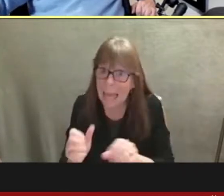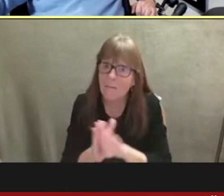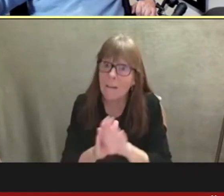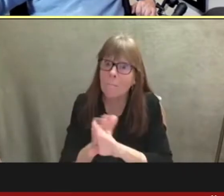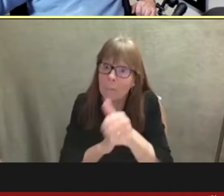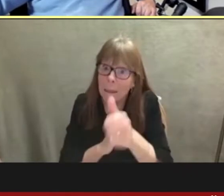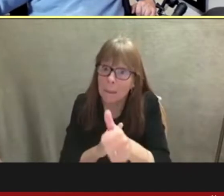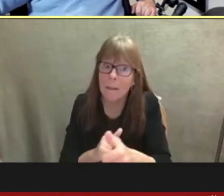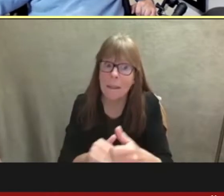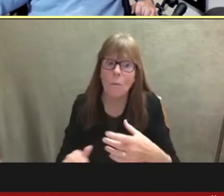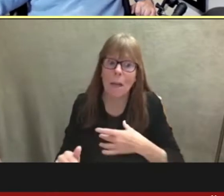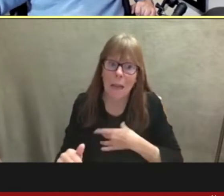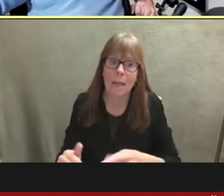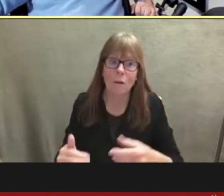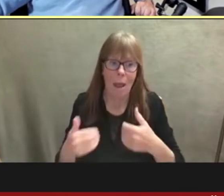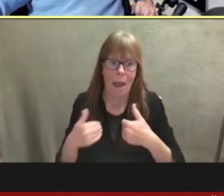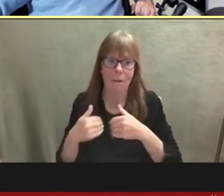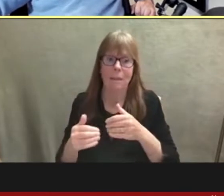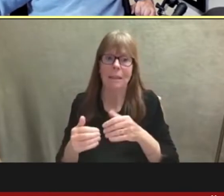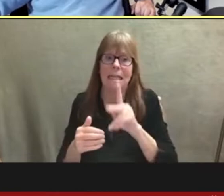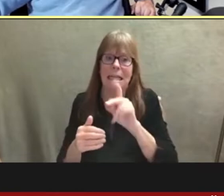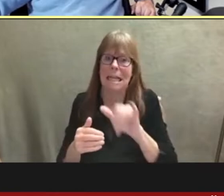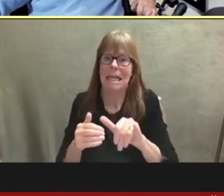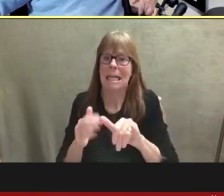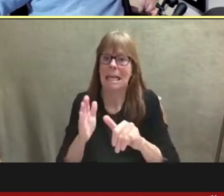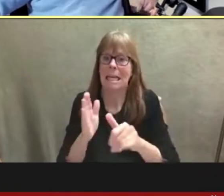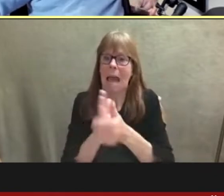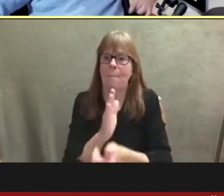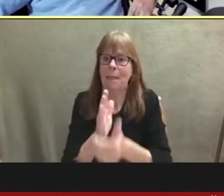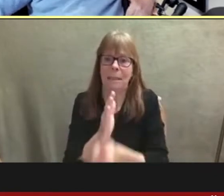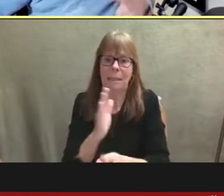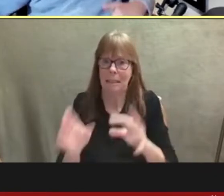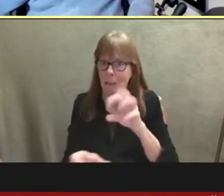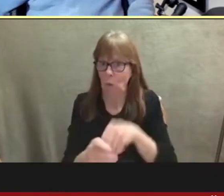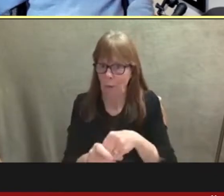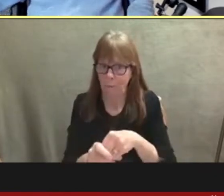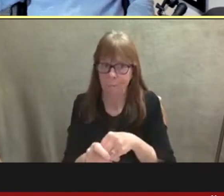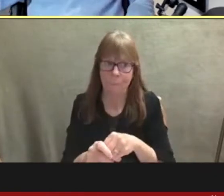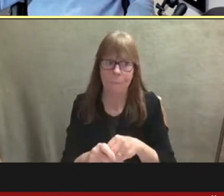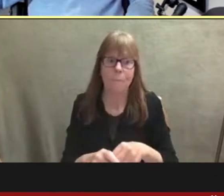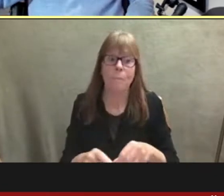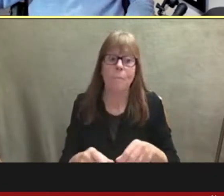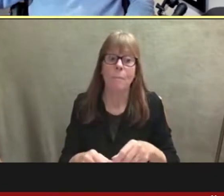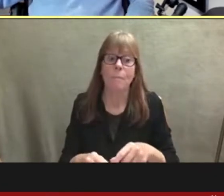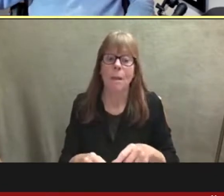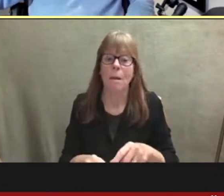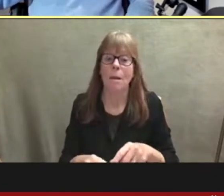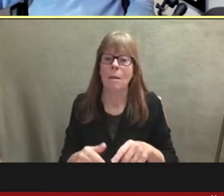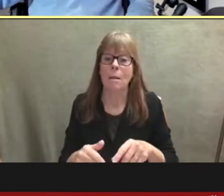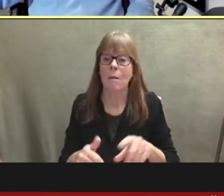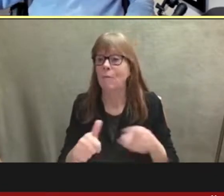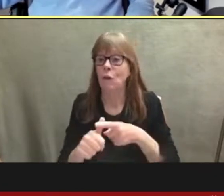competencies. The first six competencies are those that were developed by the Alliance for Disability